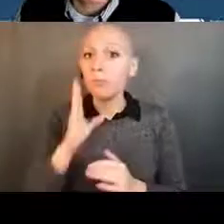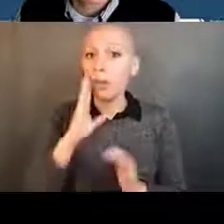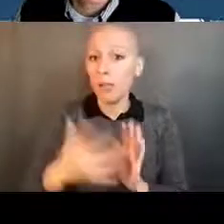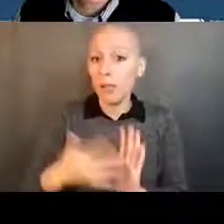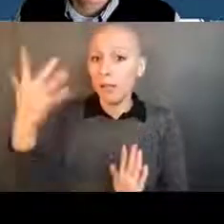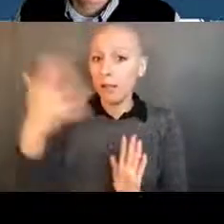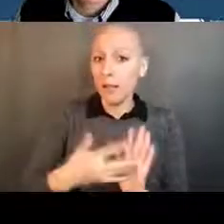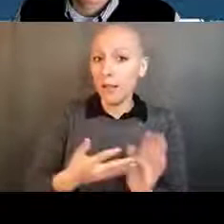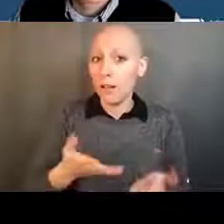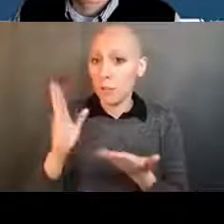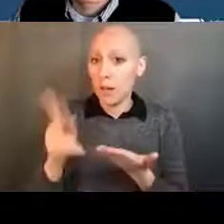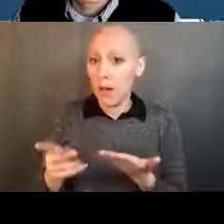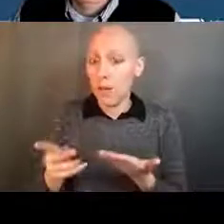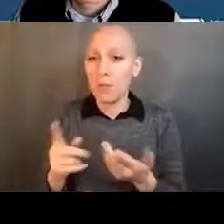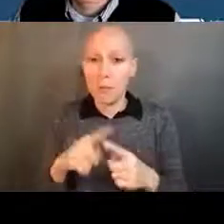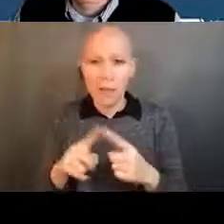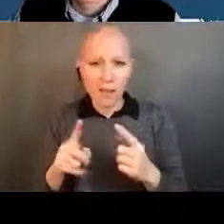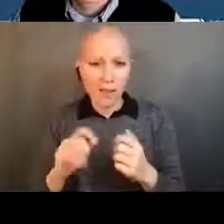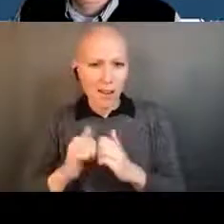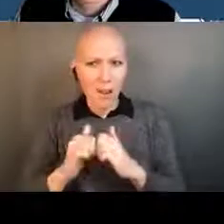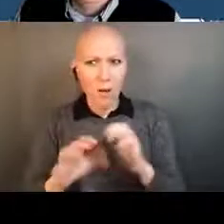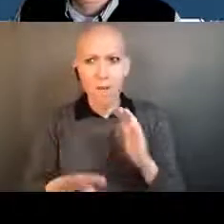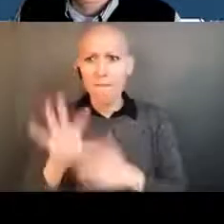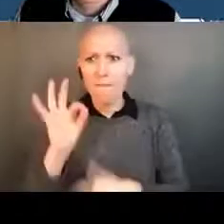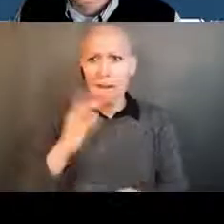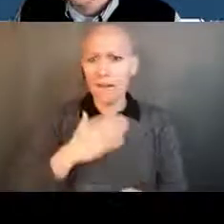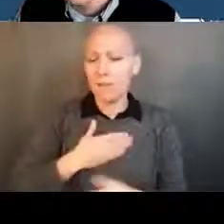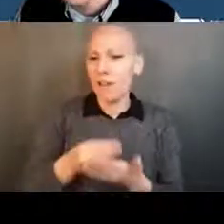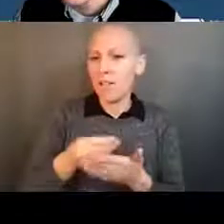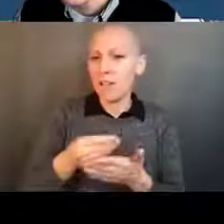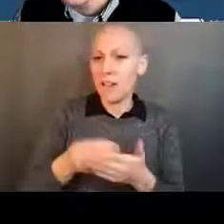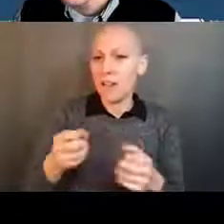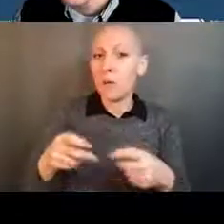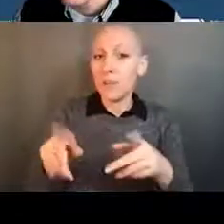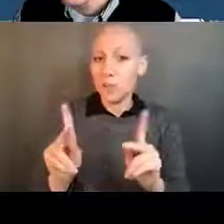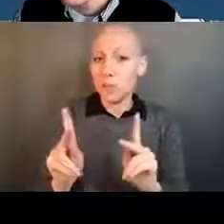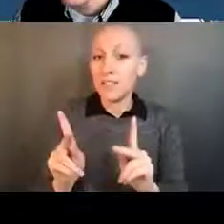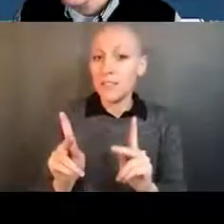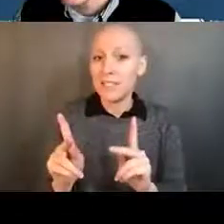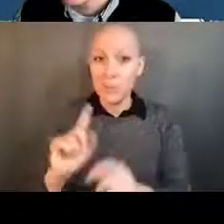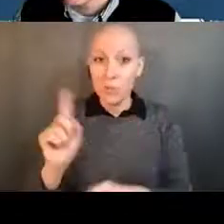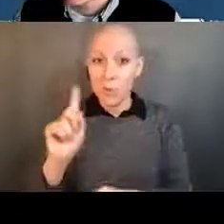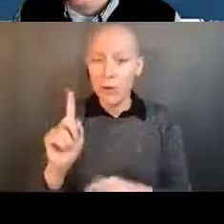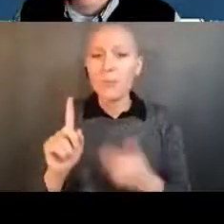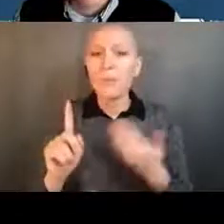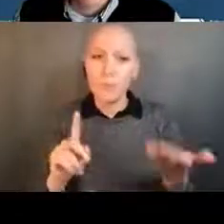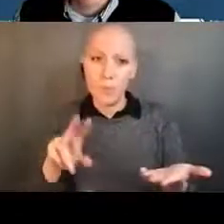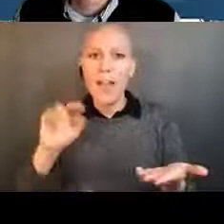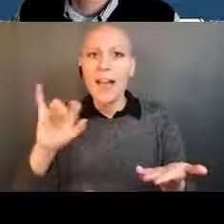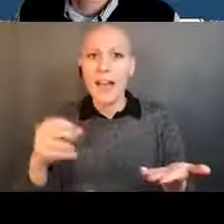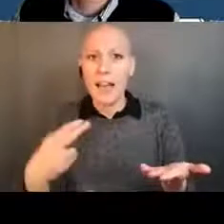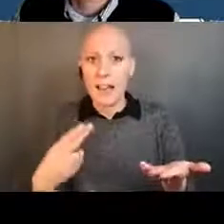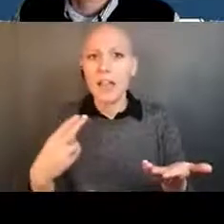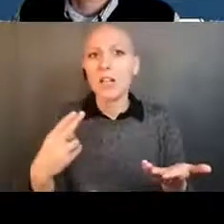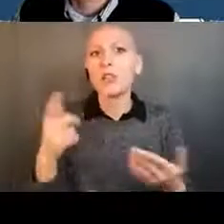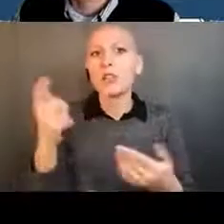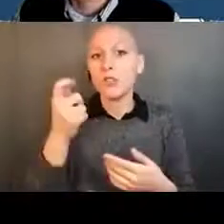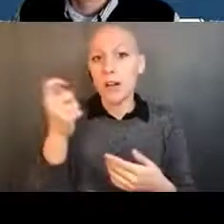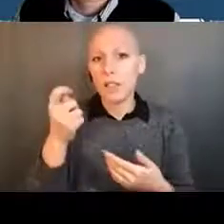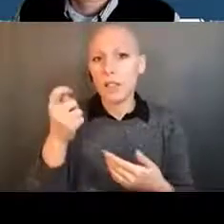how do I find my funding opportunities? So you can find them in the NIH guide for grants and contracts and if you're not set up for the listserv yet,